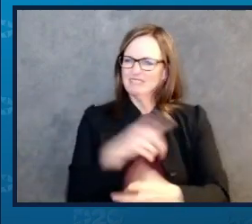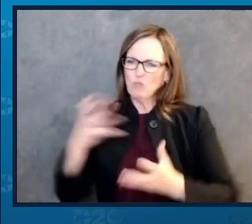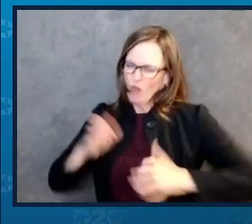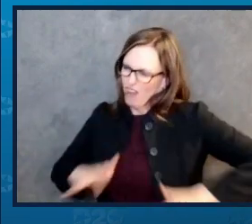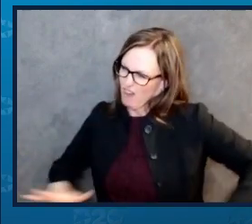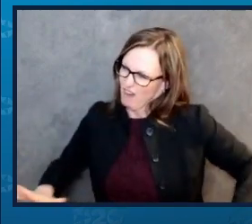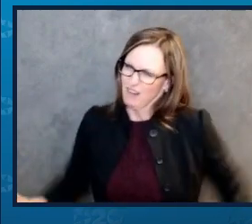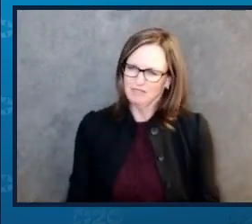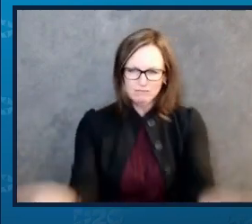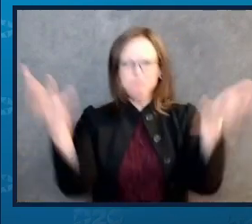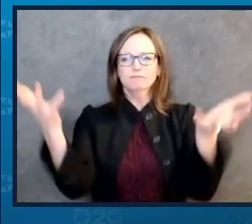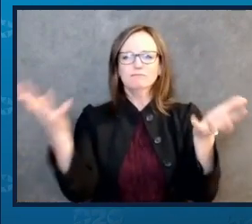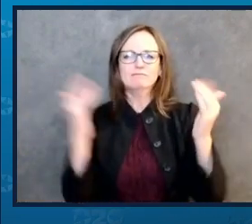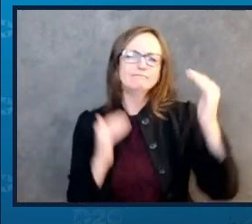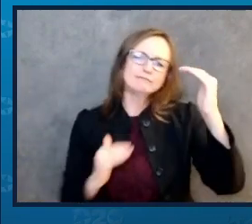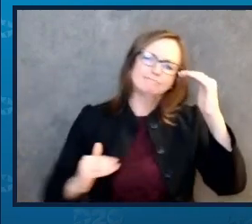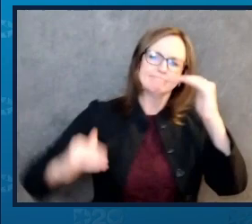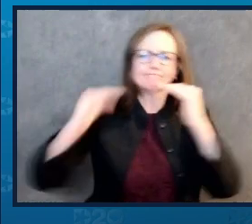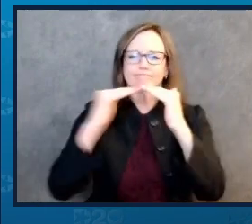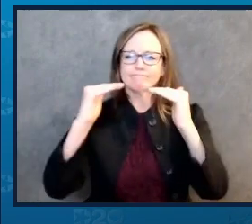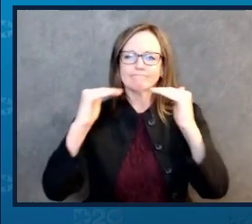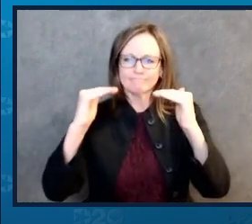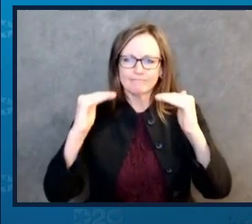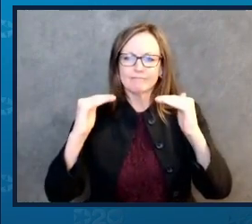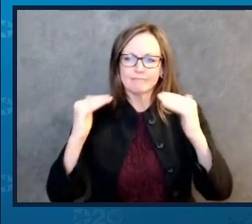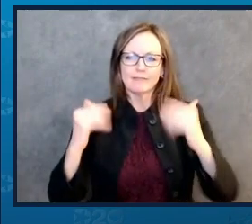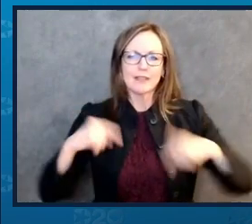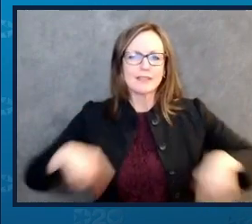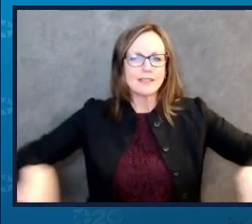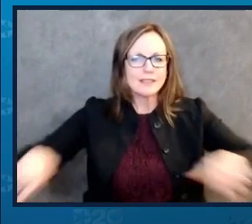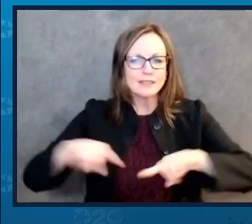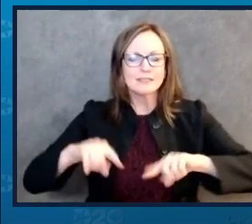JOAN I BELIEVE THAT WE CAN BUILD